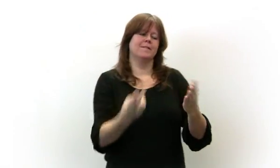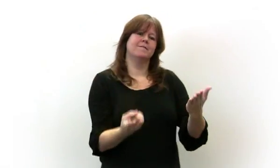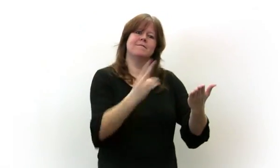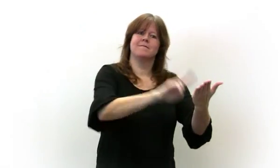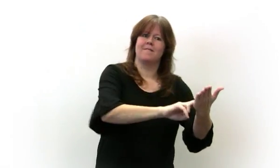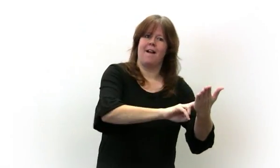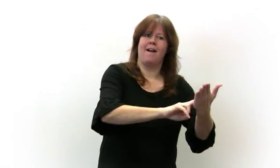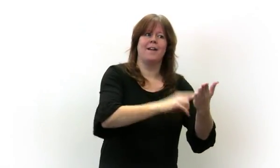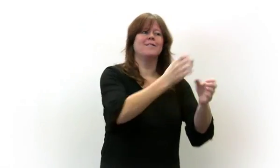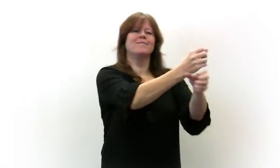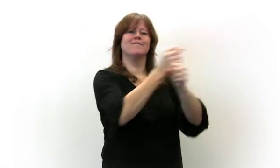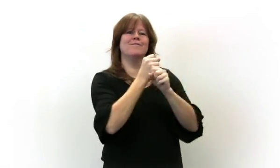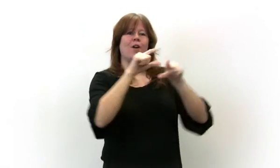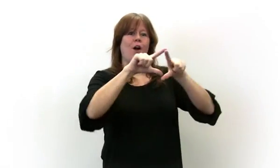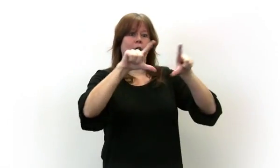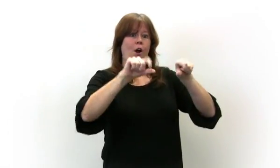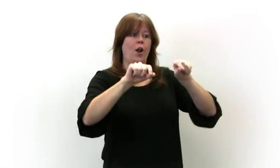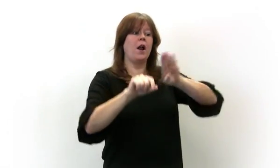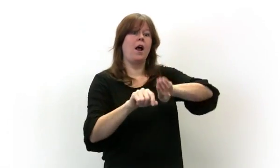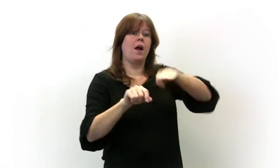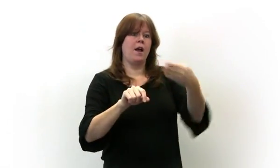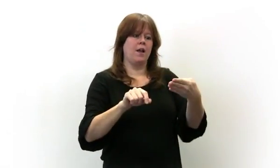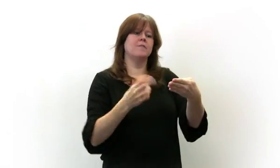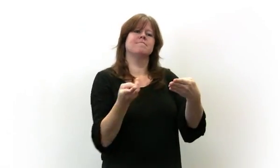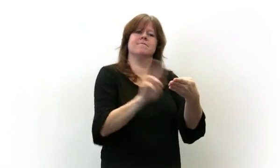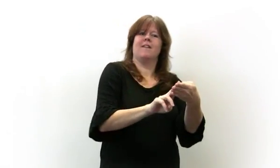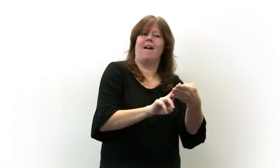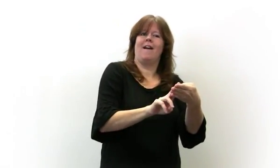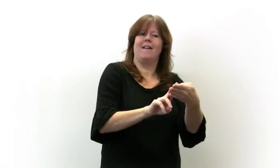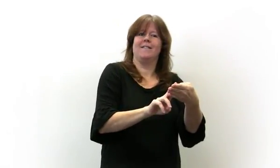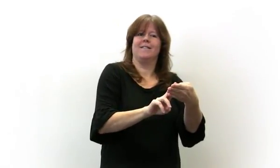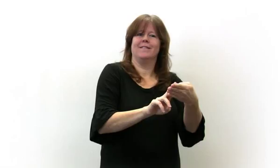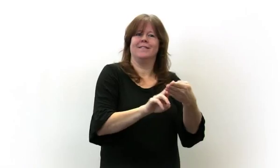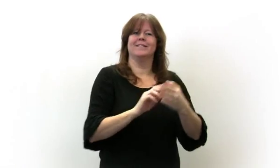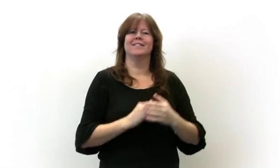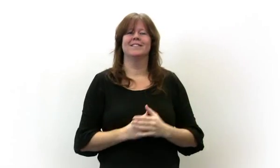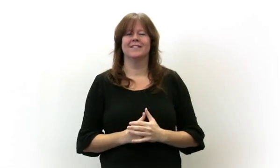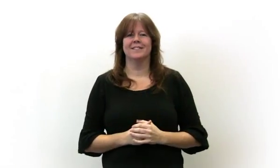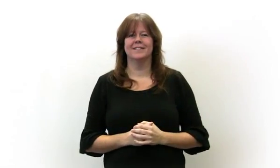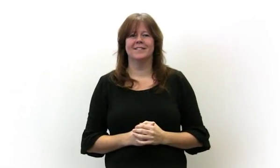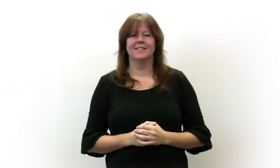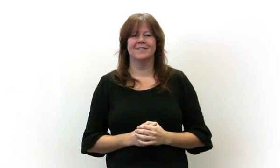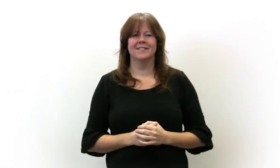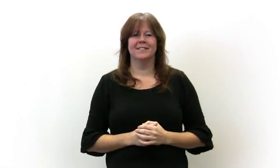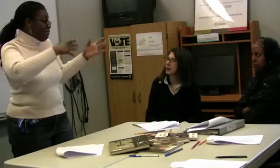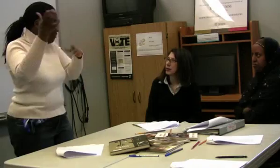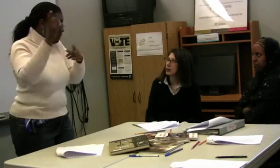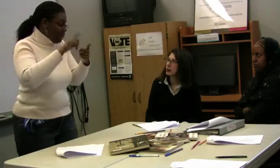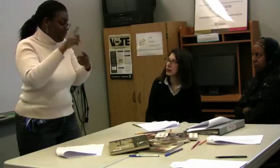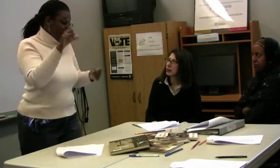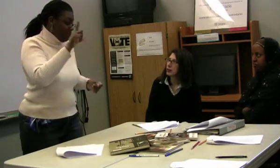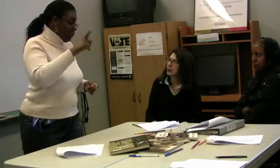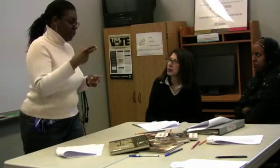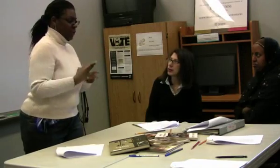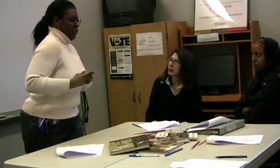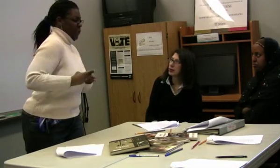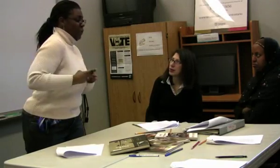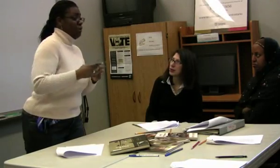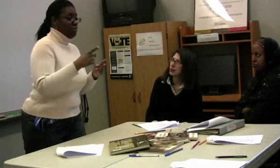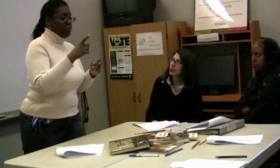and you will get your card. Be sure to sign your card. When we go to the library,